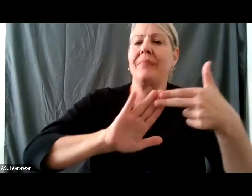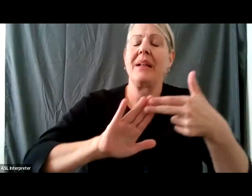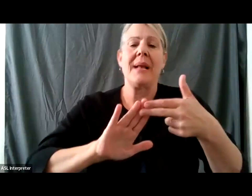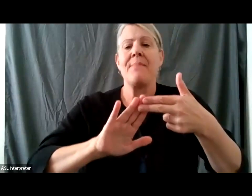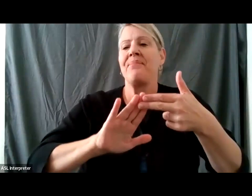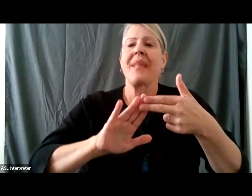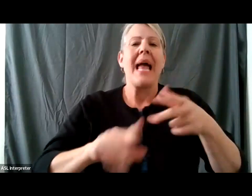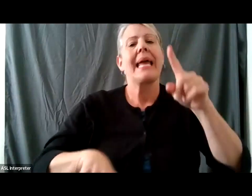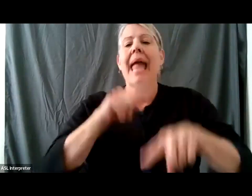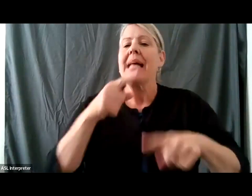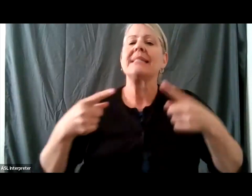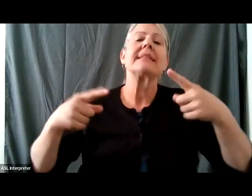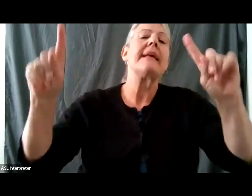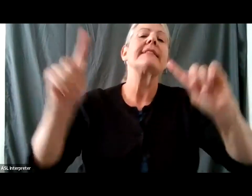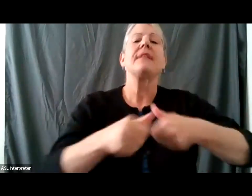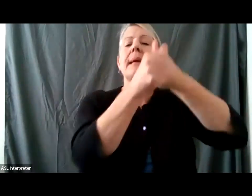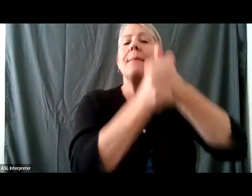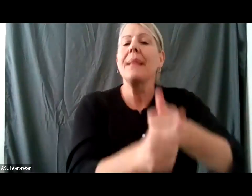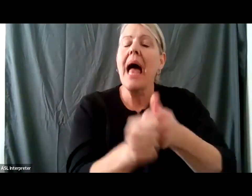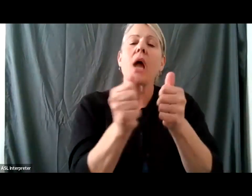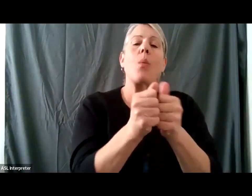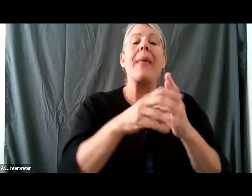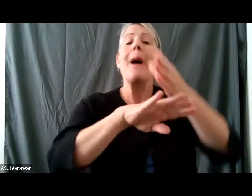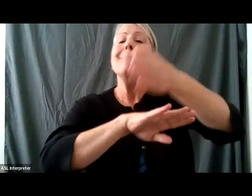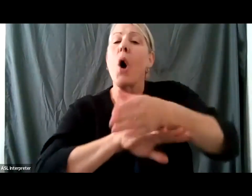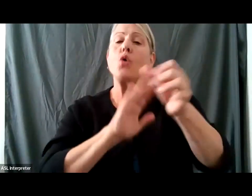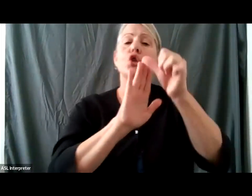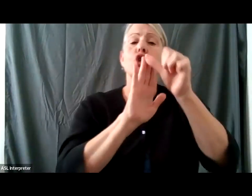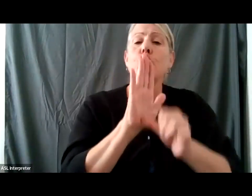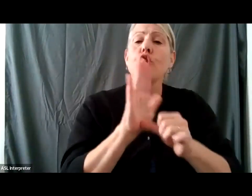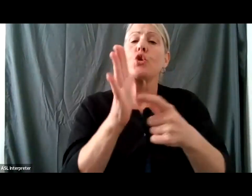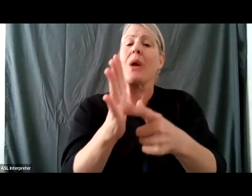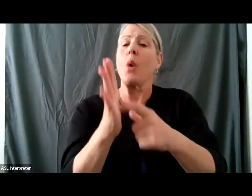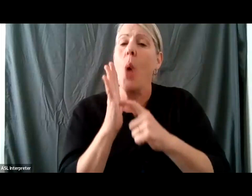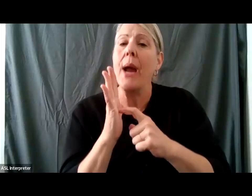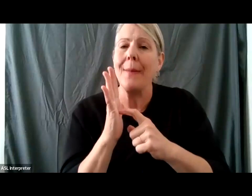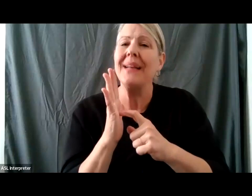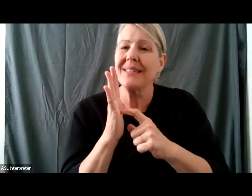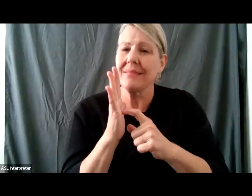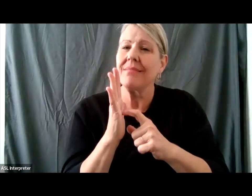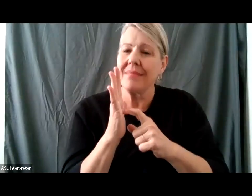complying with the postoperative requirements to be successful, not considering that that